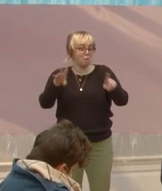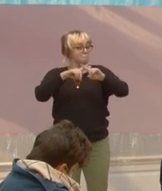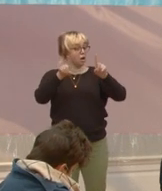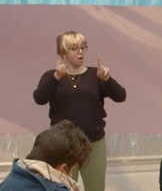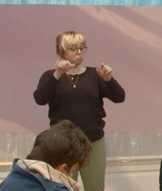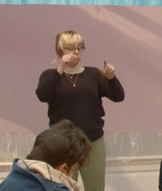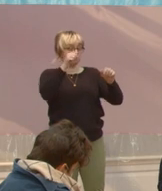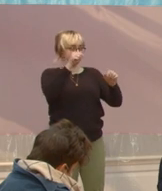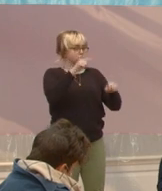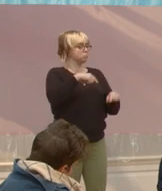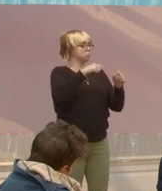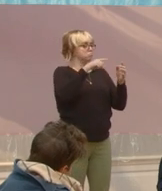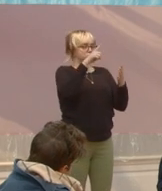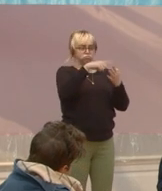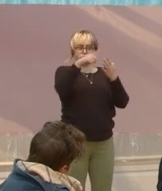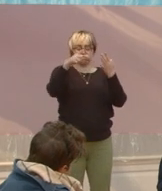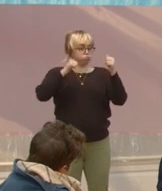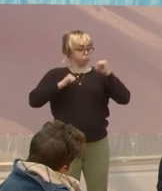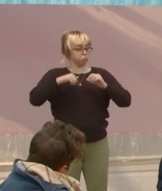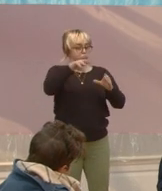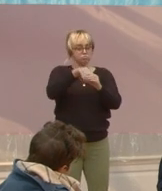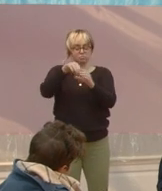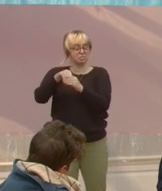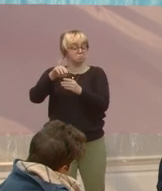performance I participated in, whether it was clean or dirty,